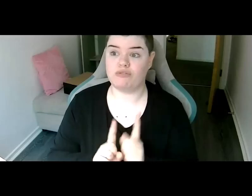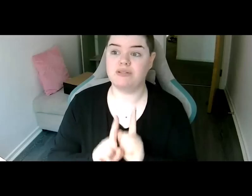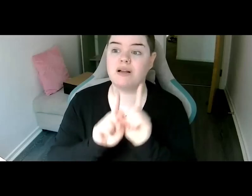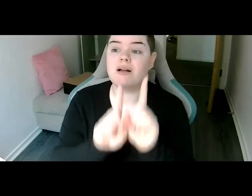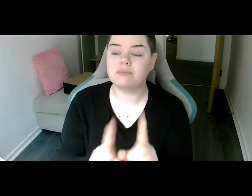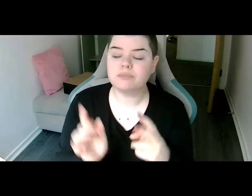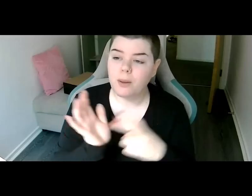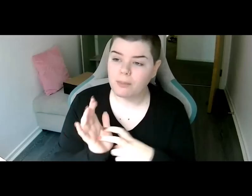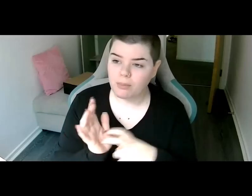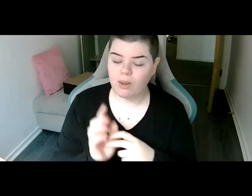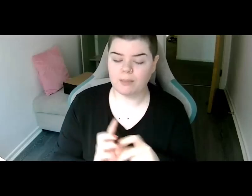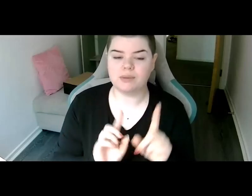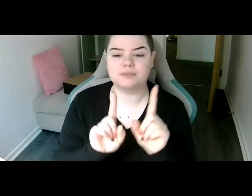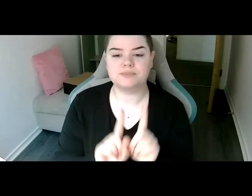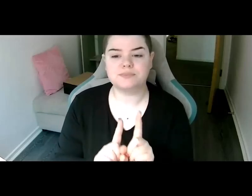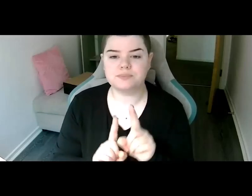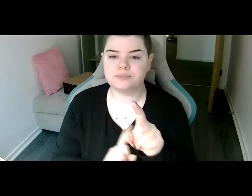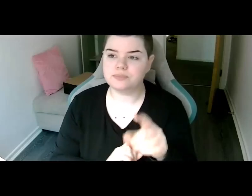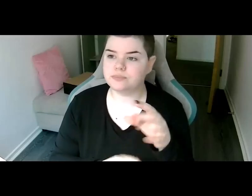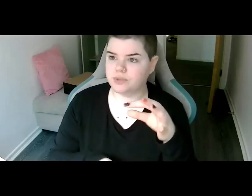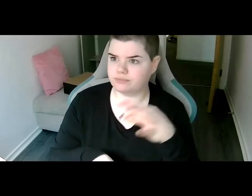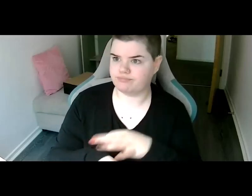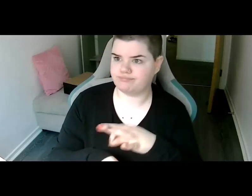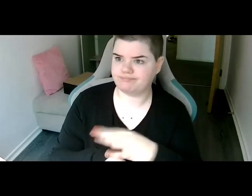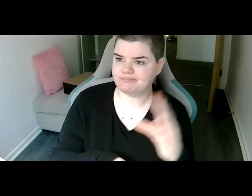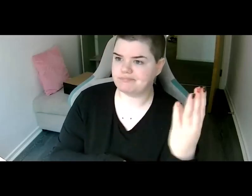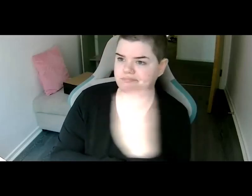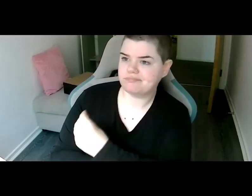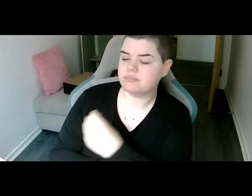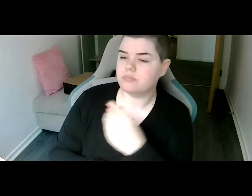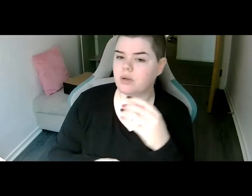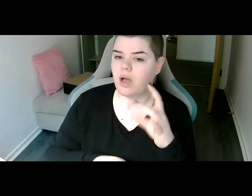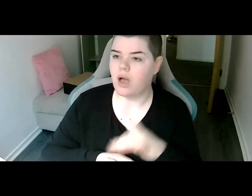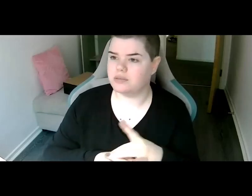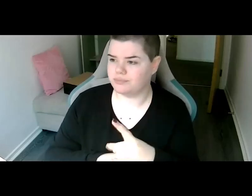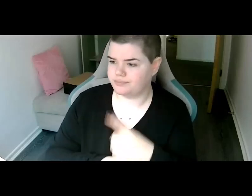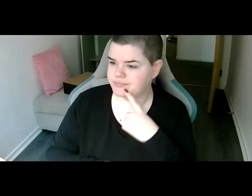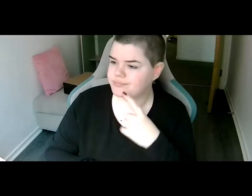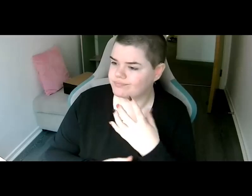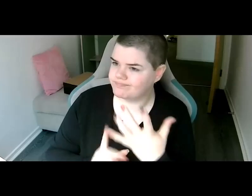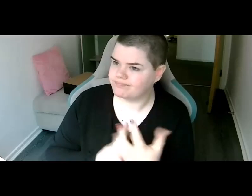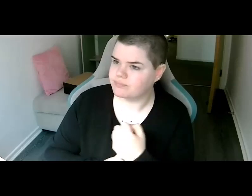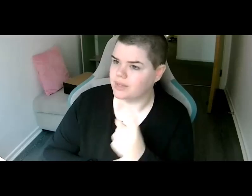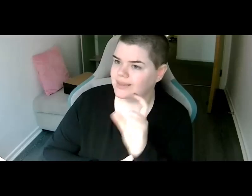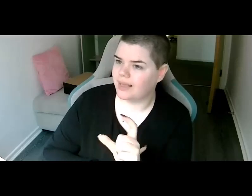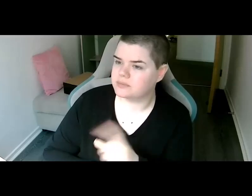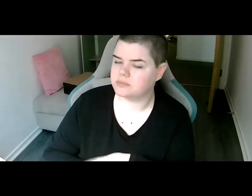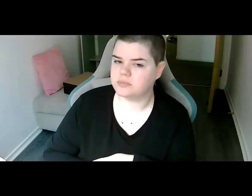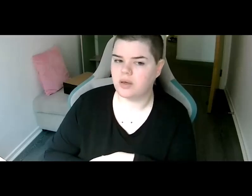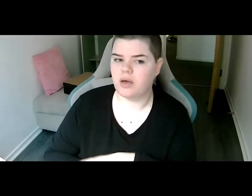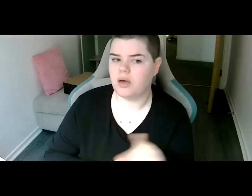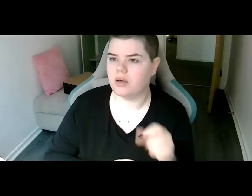So at the time, the two of them went to a doctor's appointment, the doctor came to deliver the news to her husband that he had cancer.